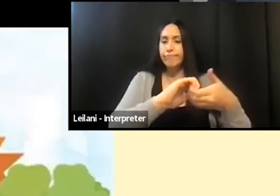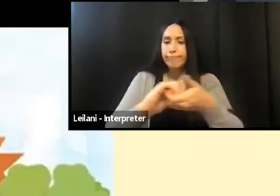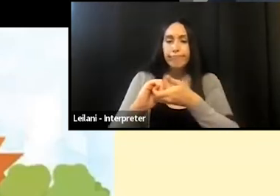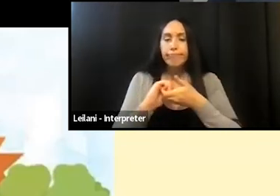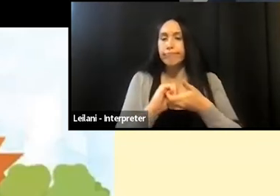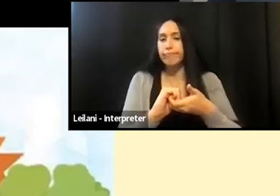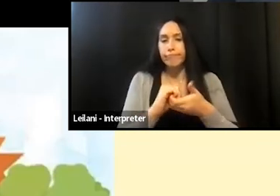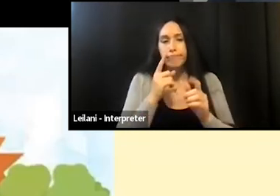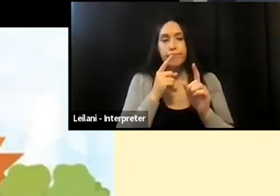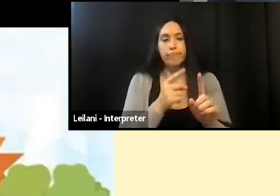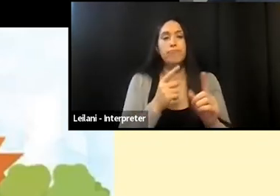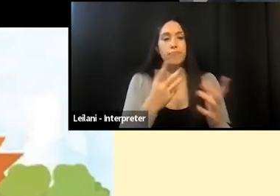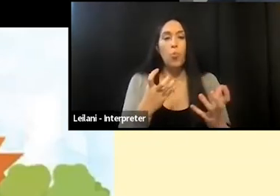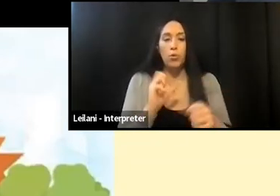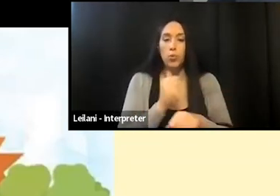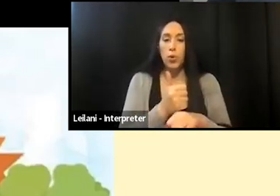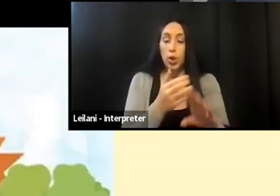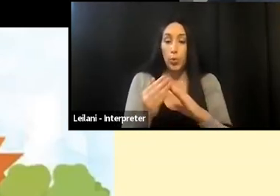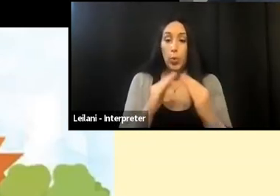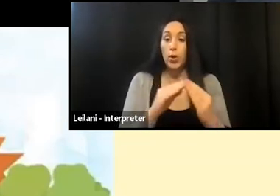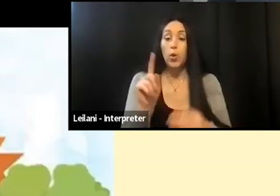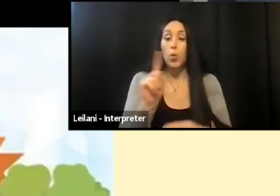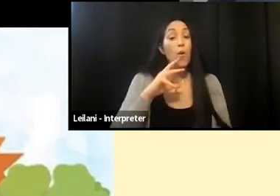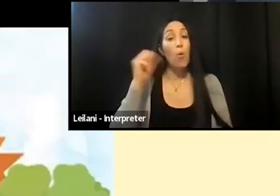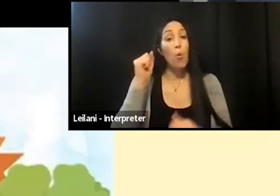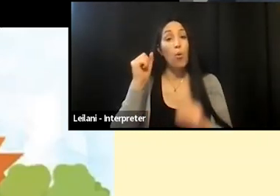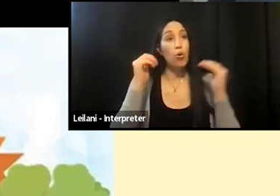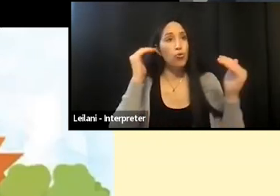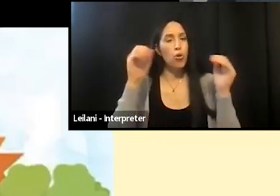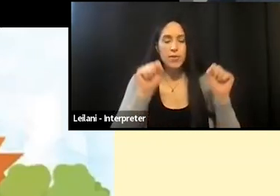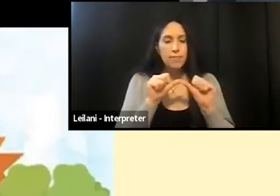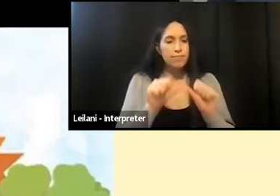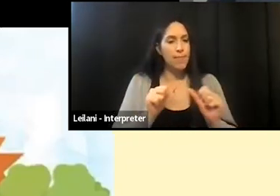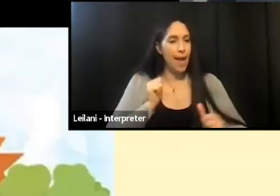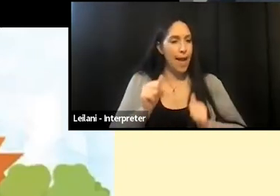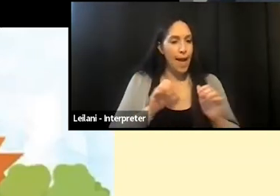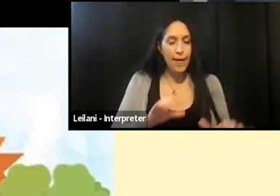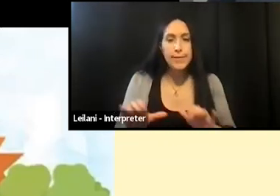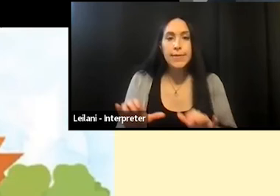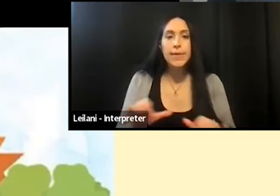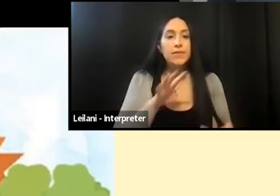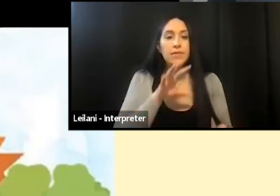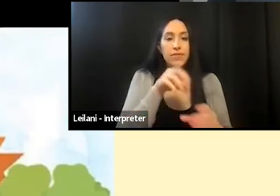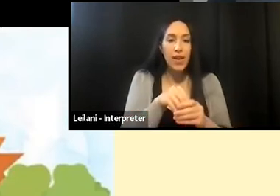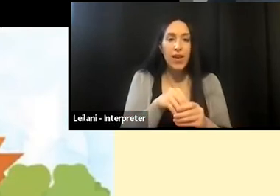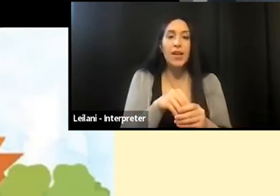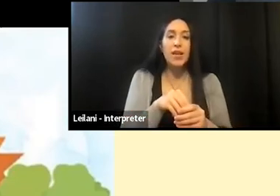to create a community where older adults can stay active, engaged, and age in place with dignity.